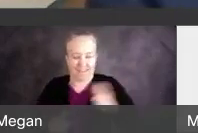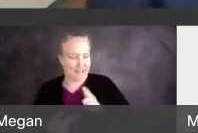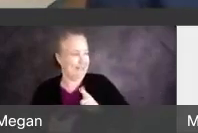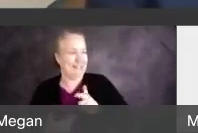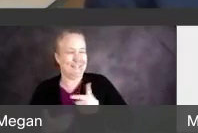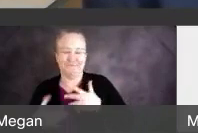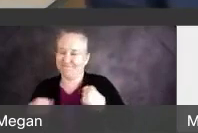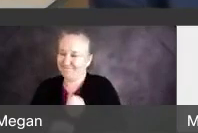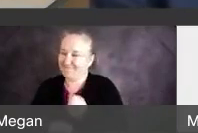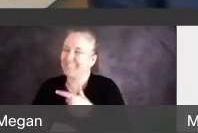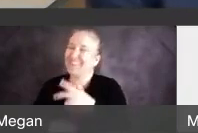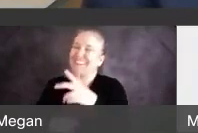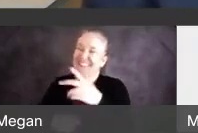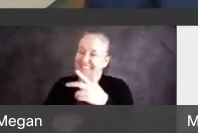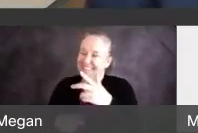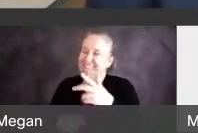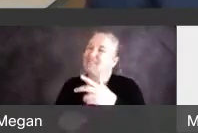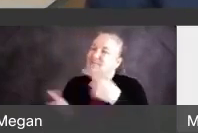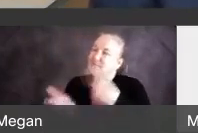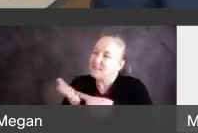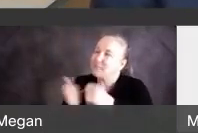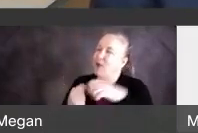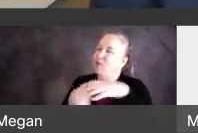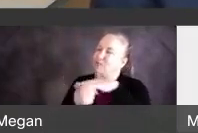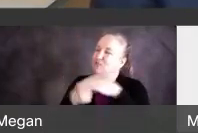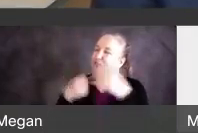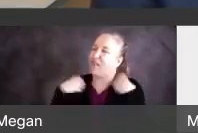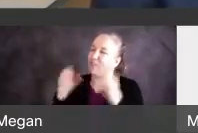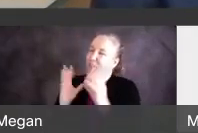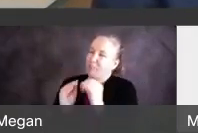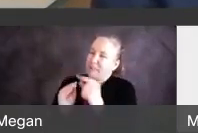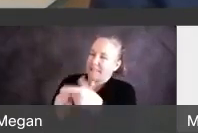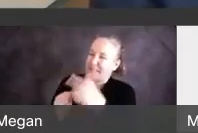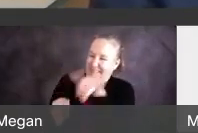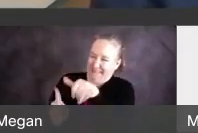with regional health leaders. I guess the only thing I would add on to that,